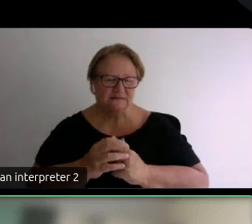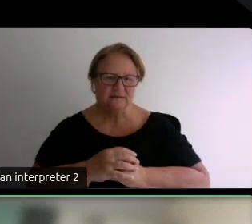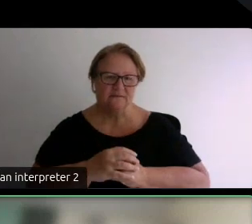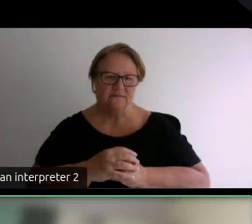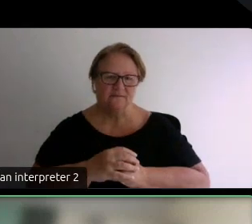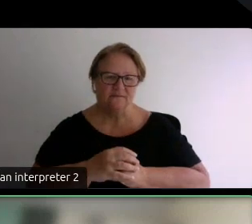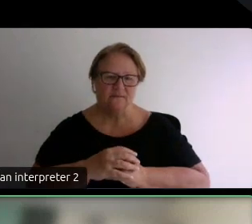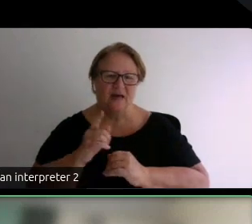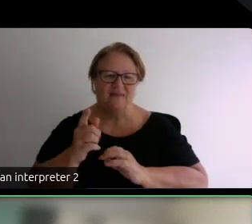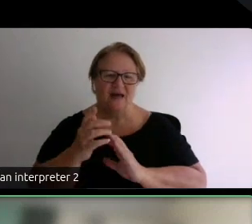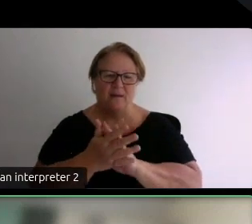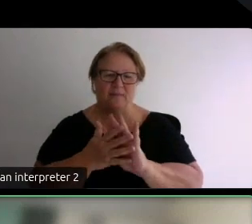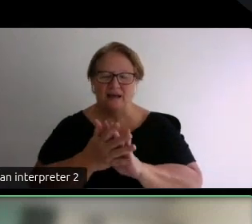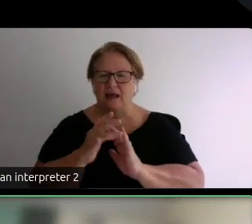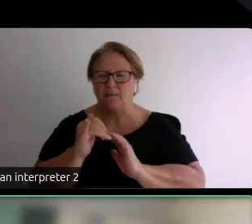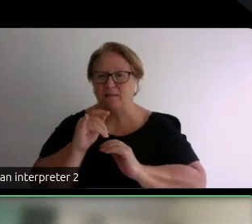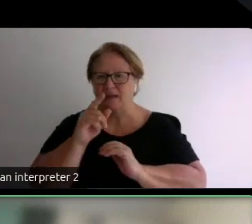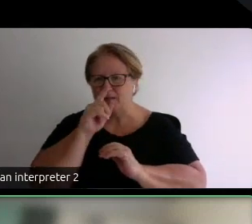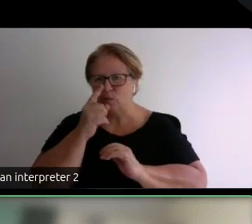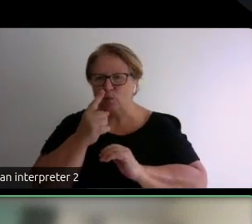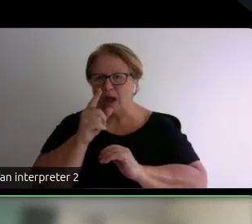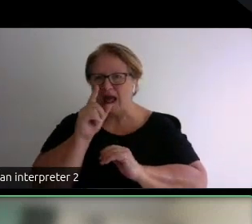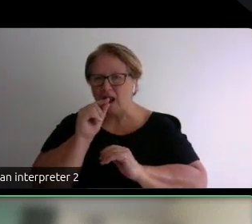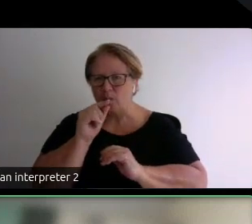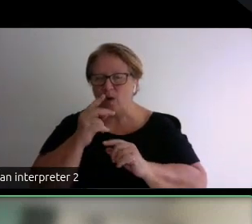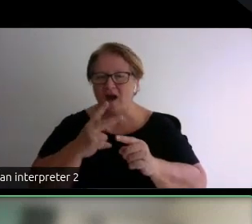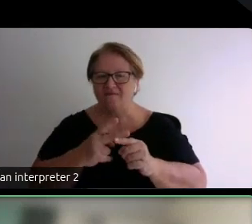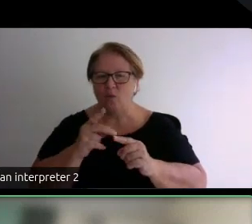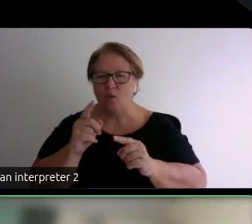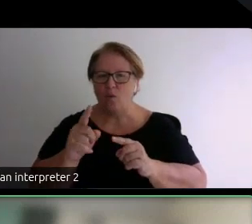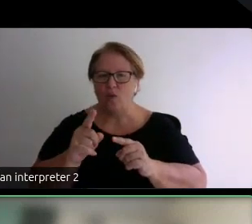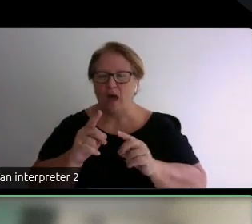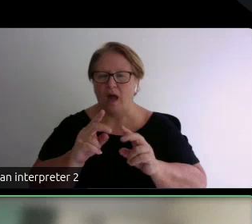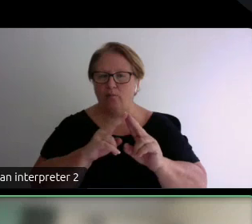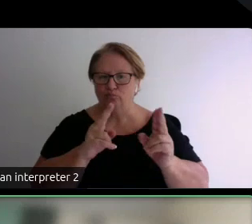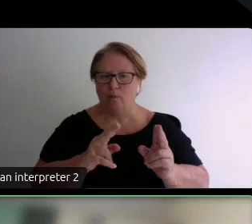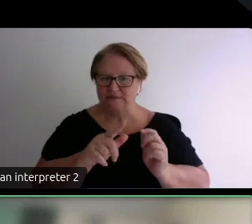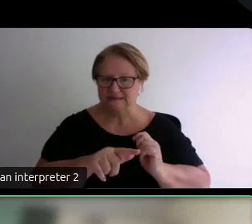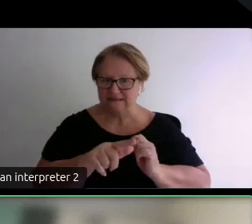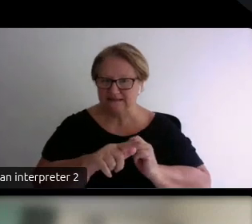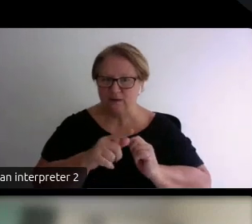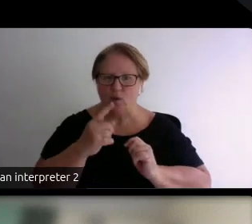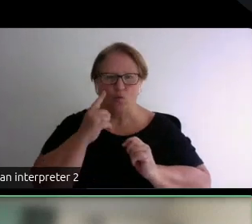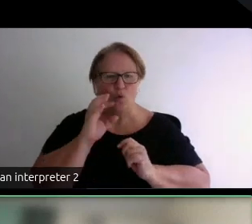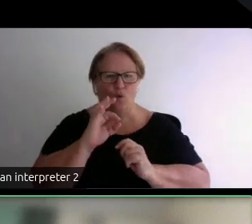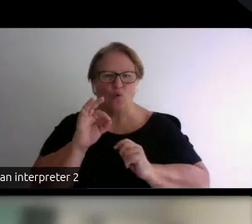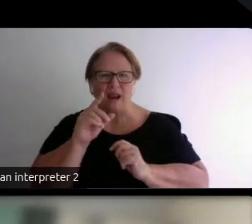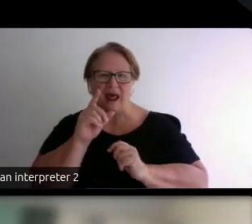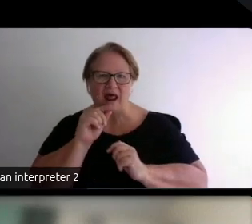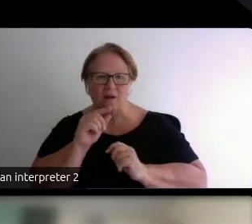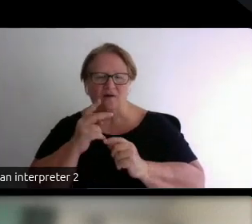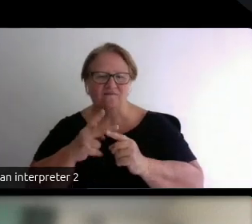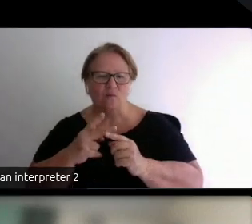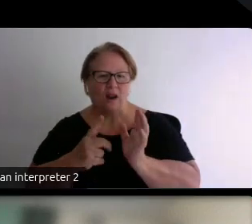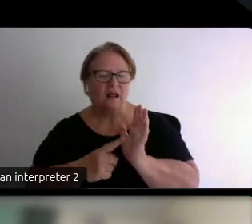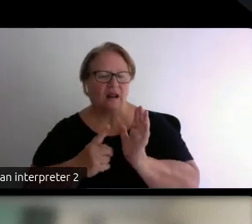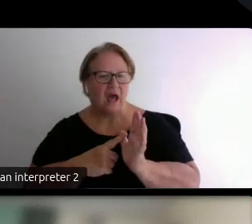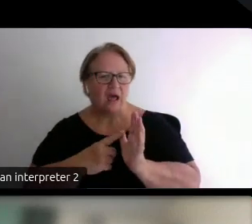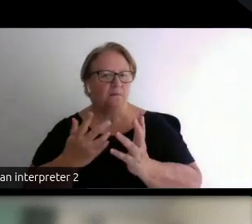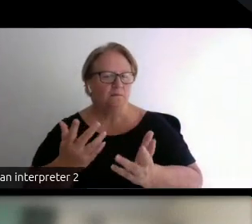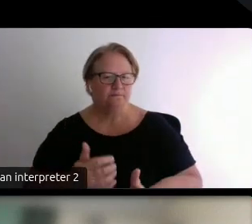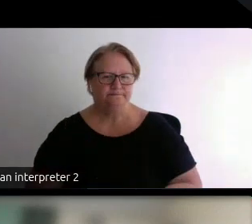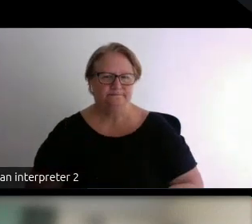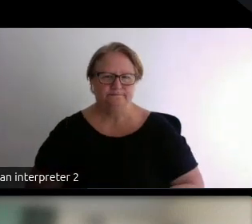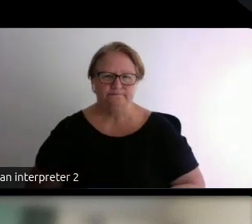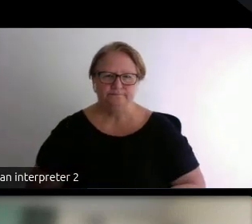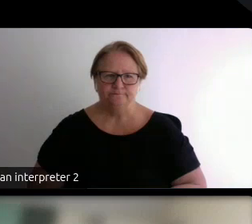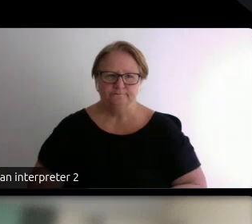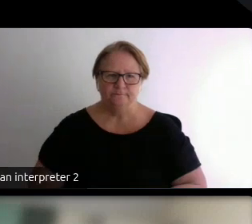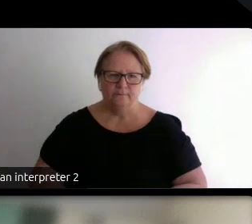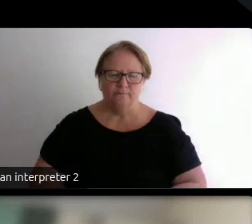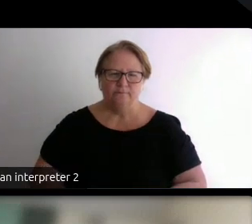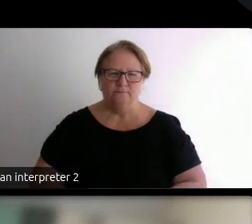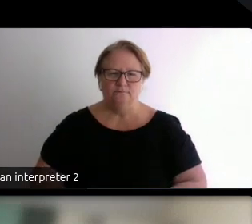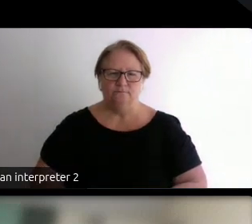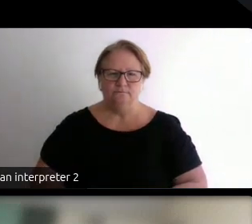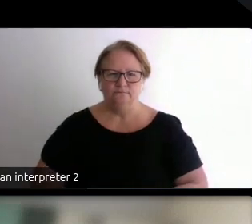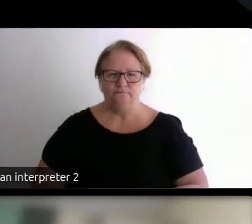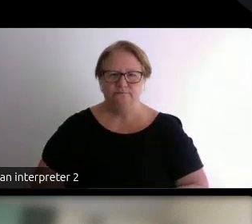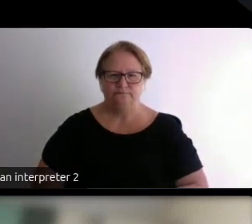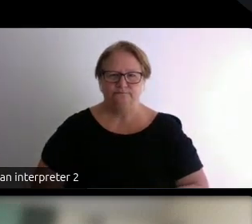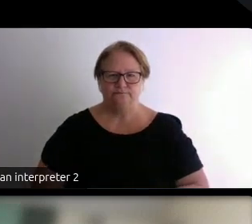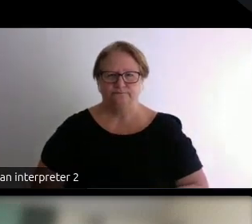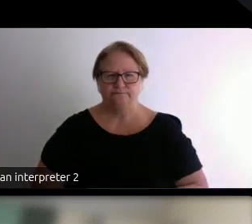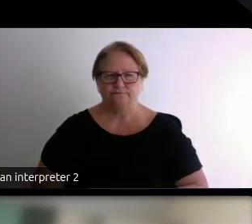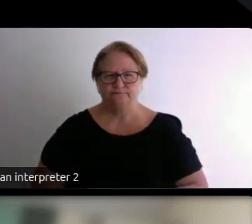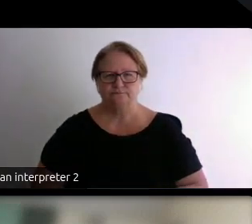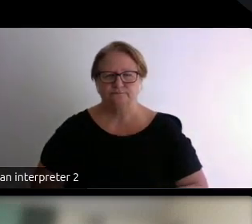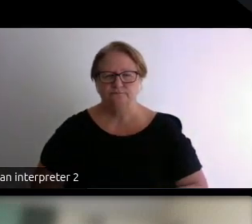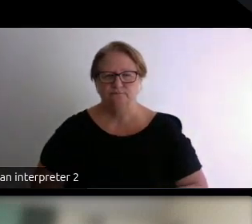may be people who are eligible for our property programs that may not have thought they were aid.